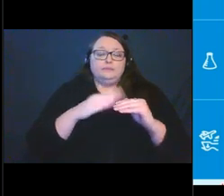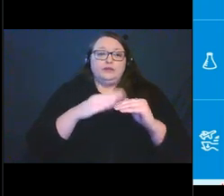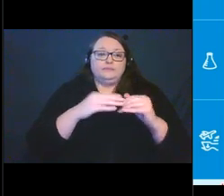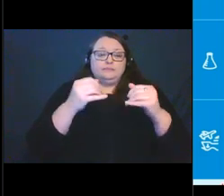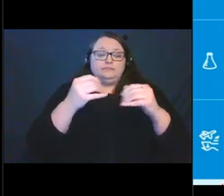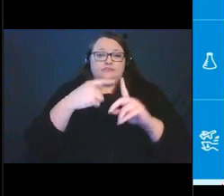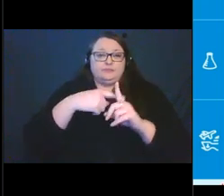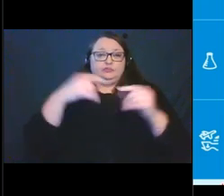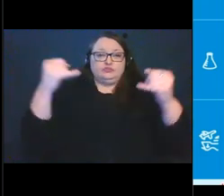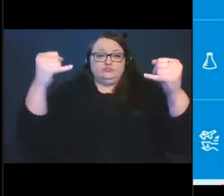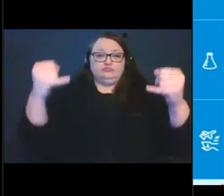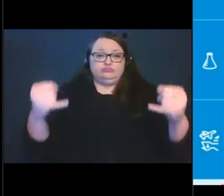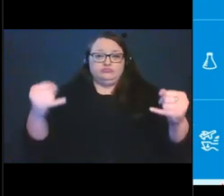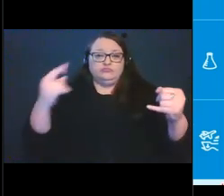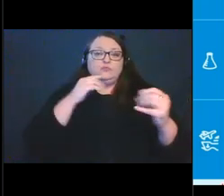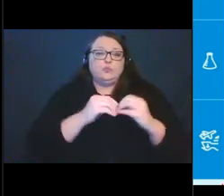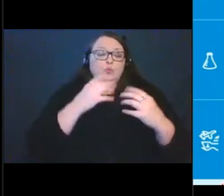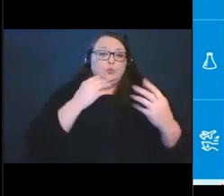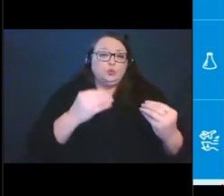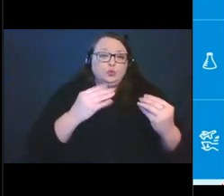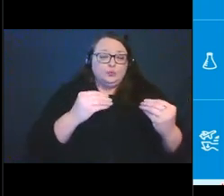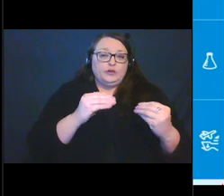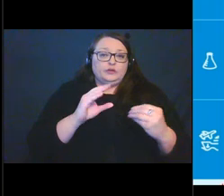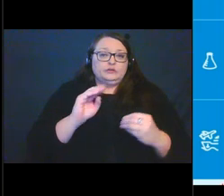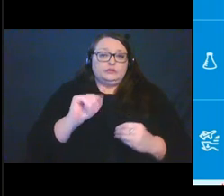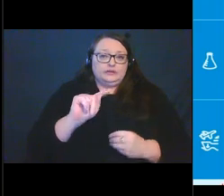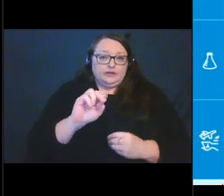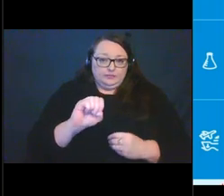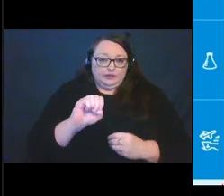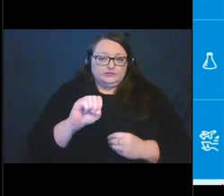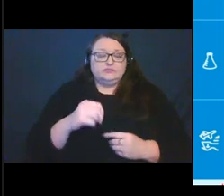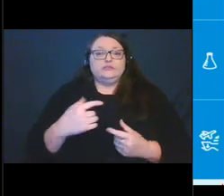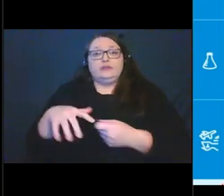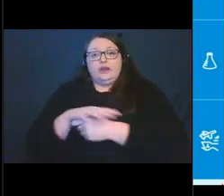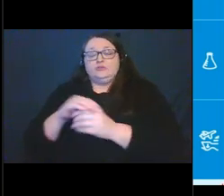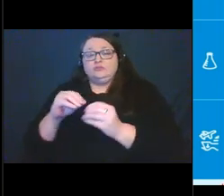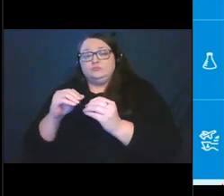and we raised them in more arid climates, to again better account for the role of humidity.